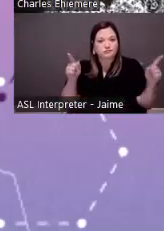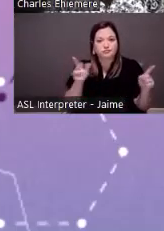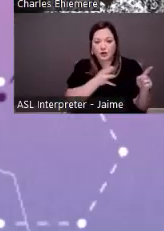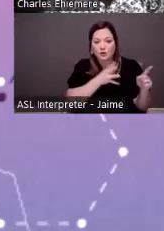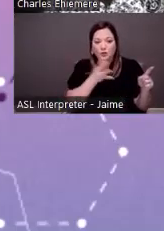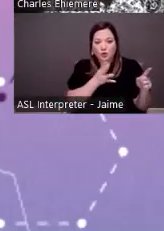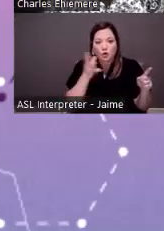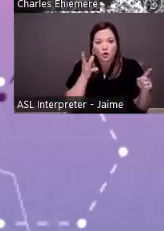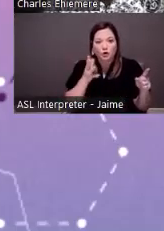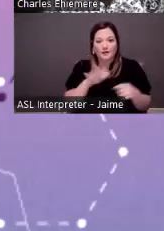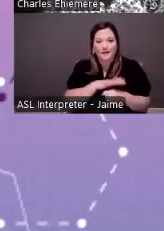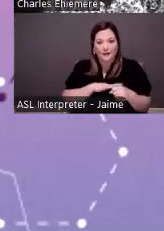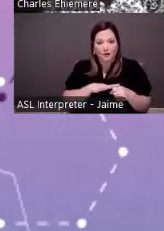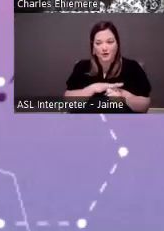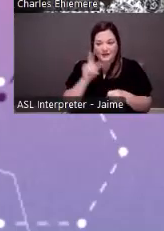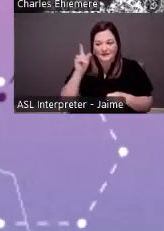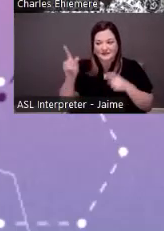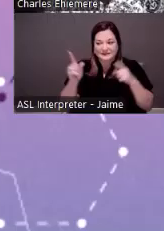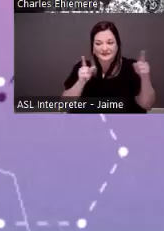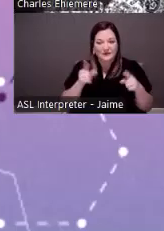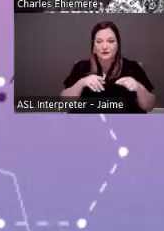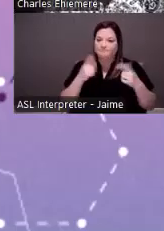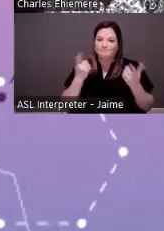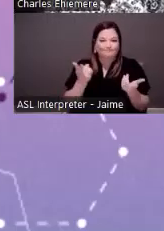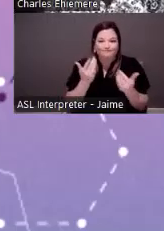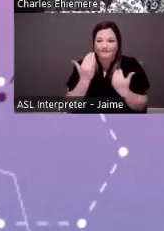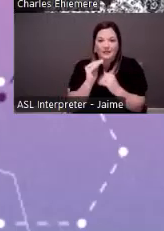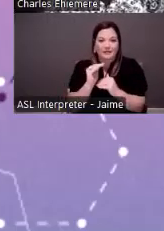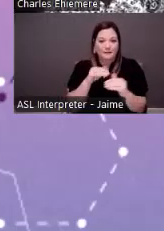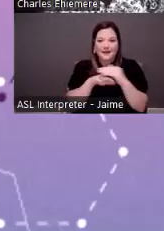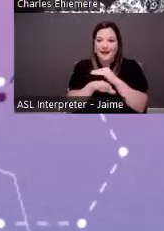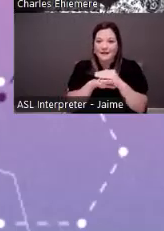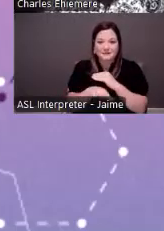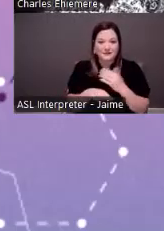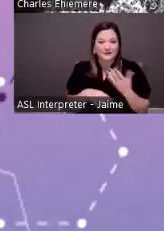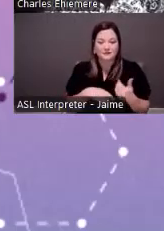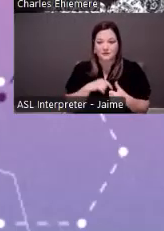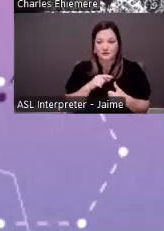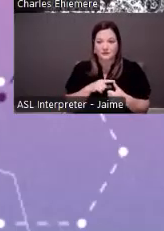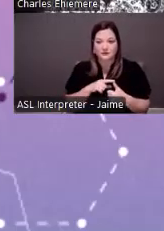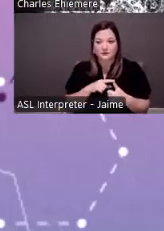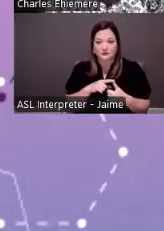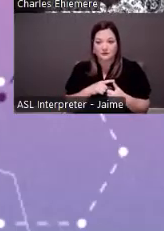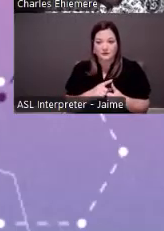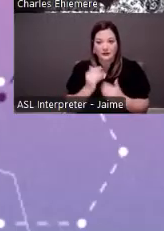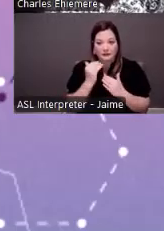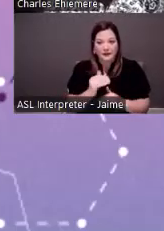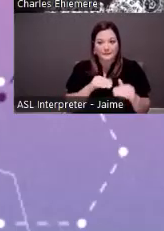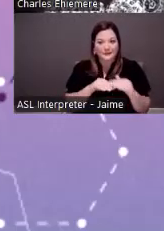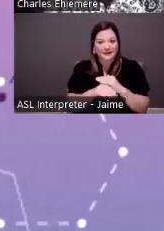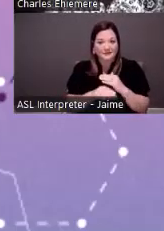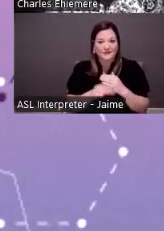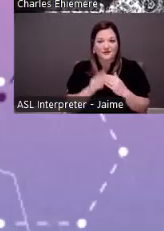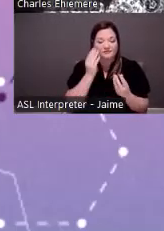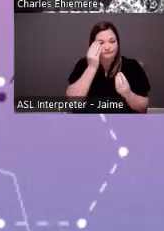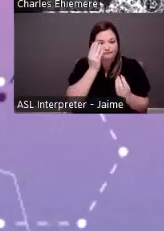They don't have-- they don't have access to current and correct information.